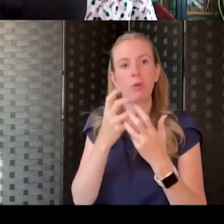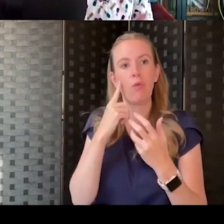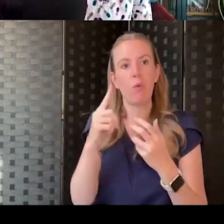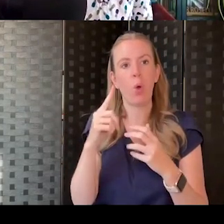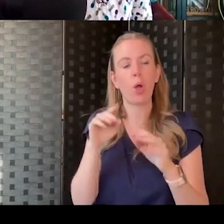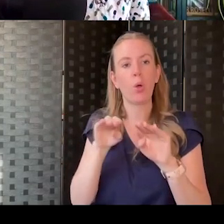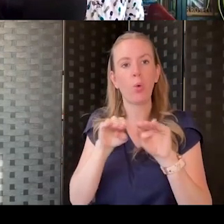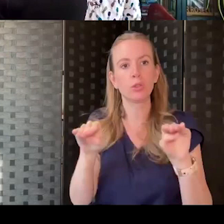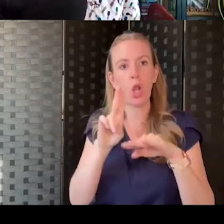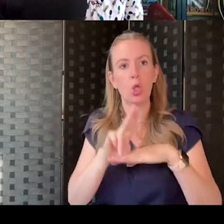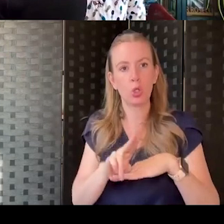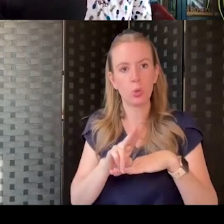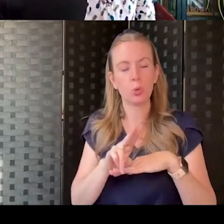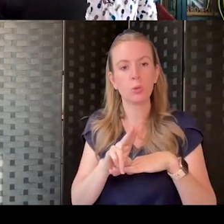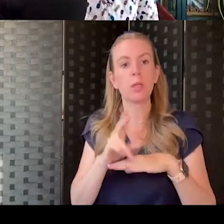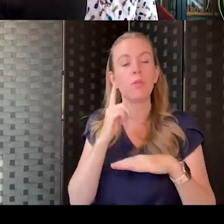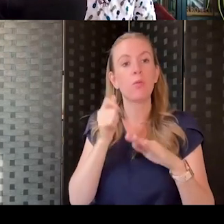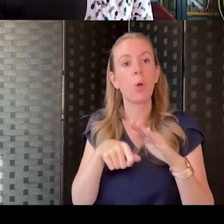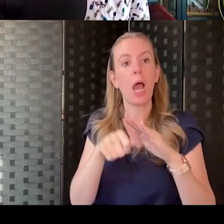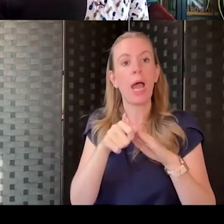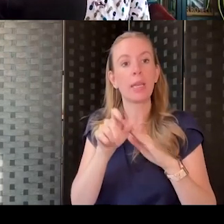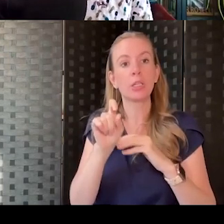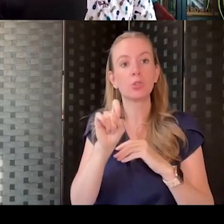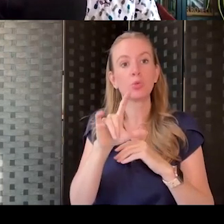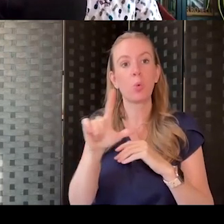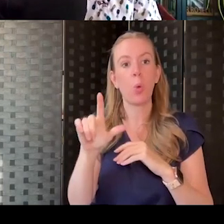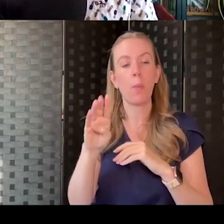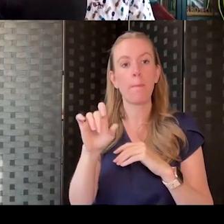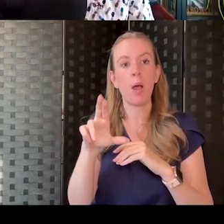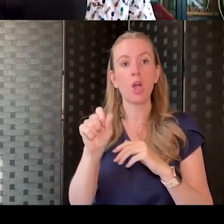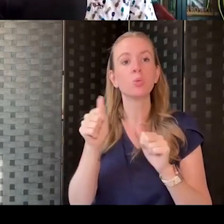and for browsers that hide scroll bars by default, this can be used as a visual cue that content is